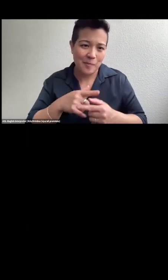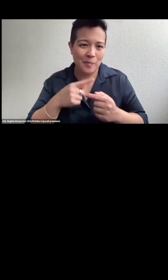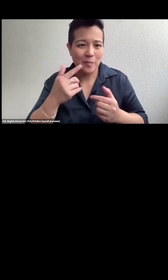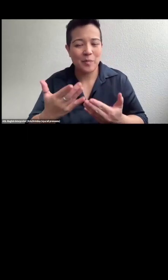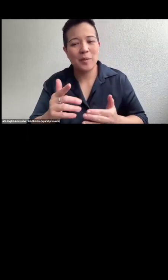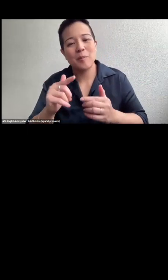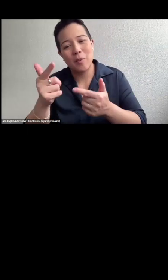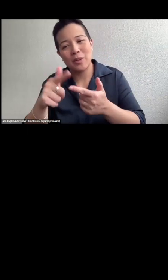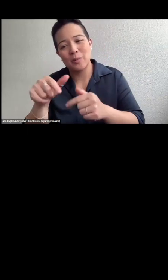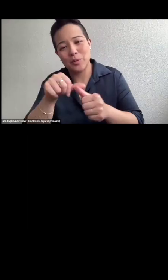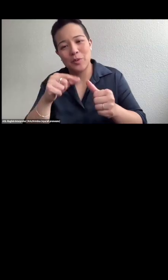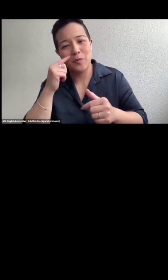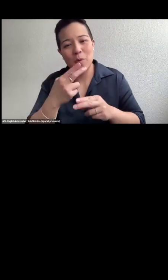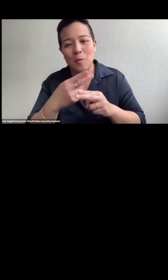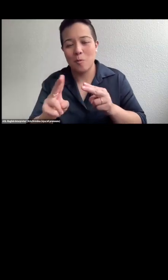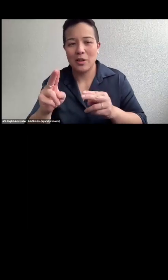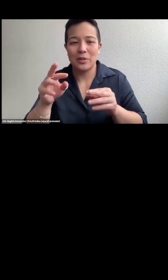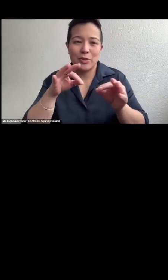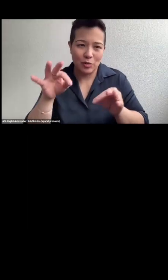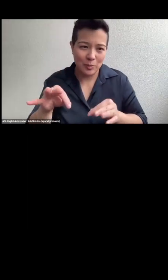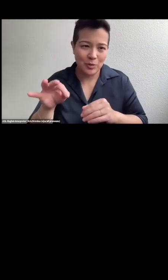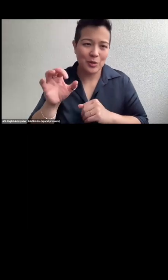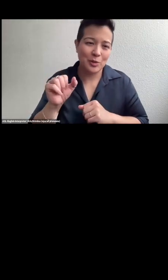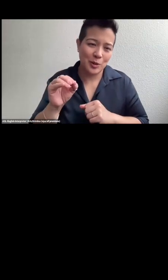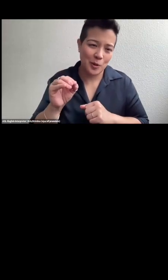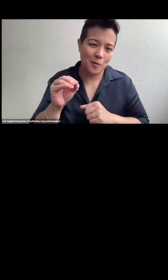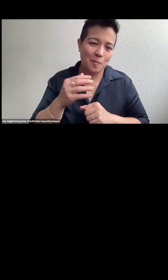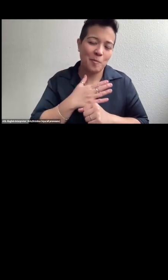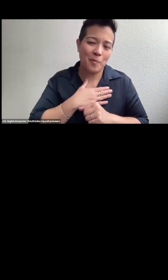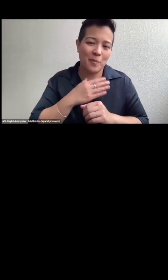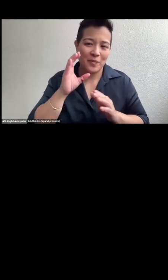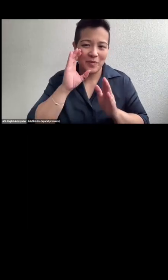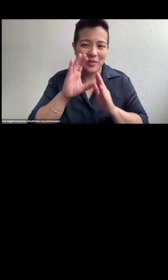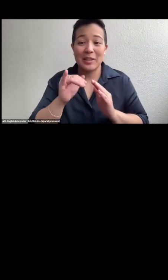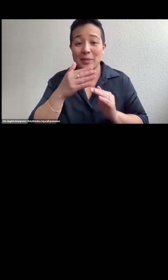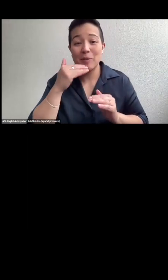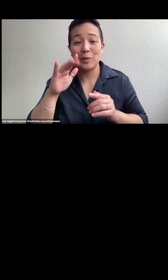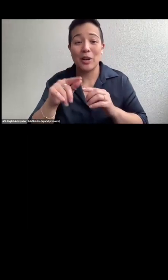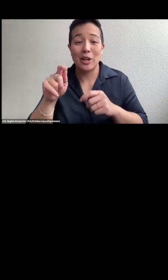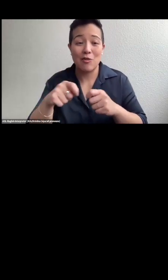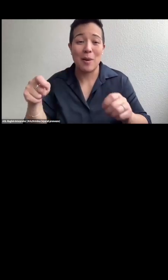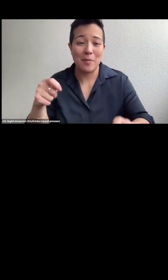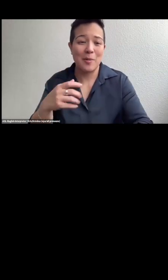each other for a quick quick description. So my photo is the best way to wrap up, okay my photo is on